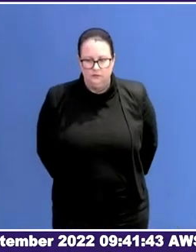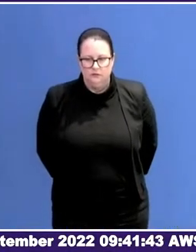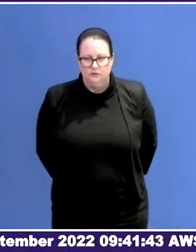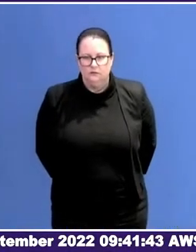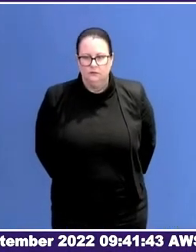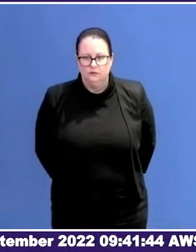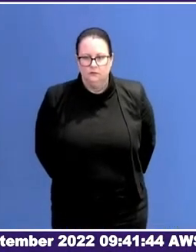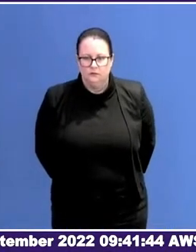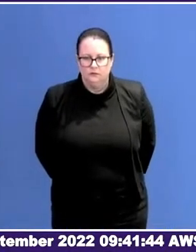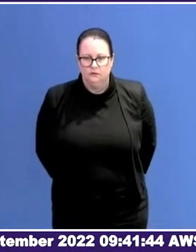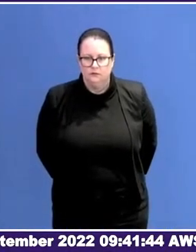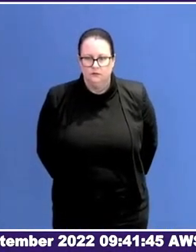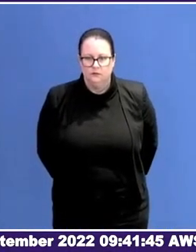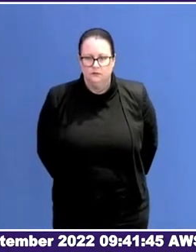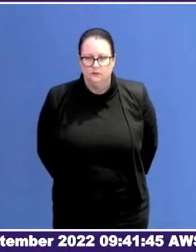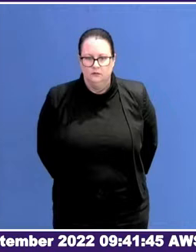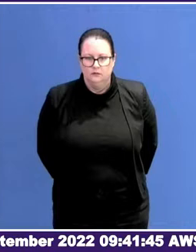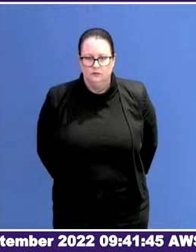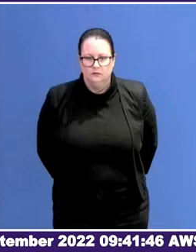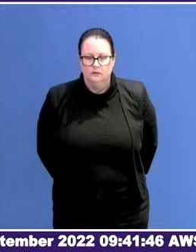Yes, Mr Griffin.